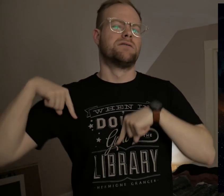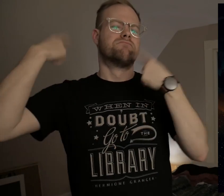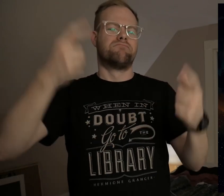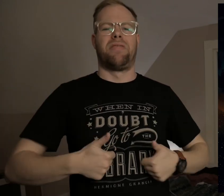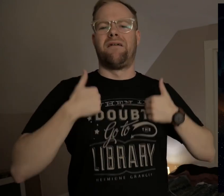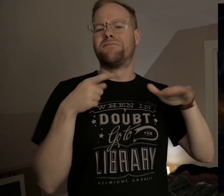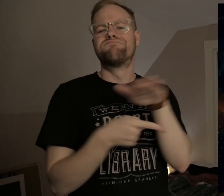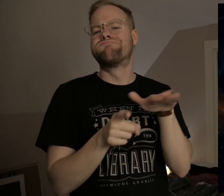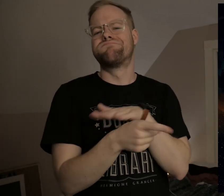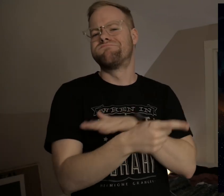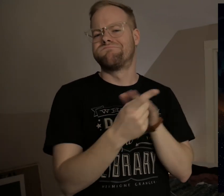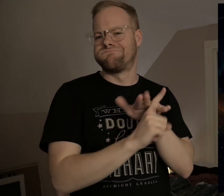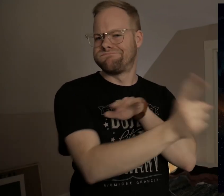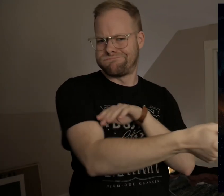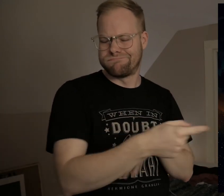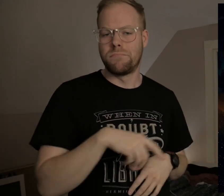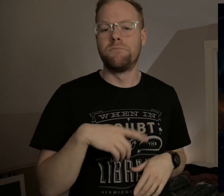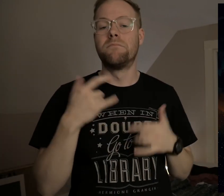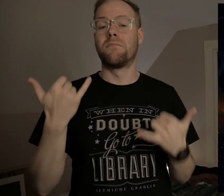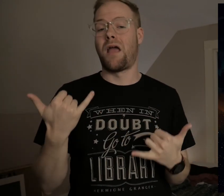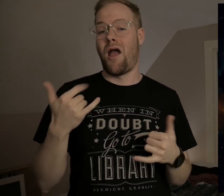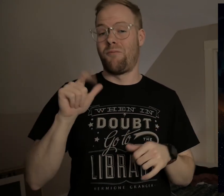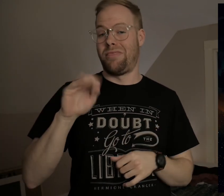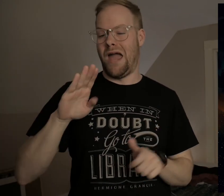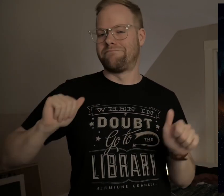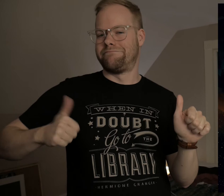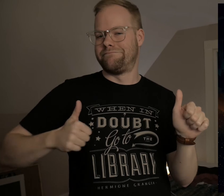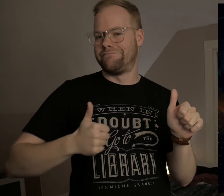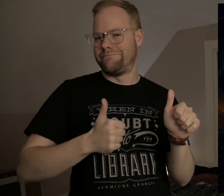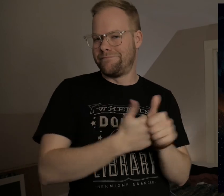Mars has always been on the run, but now the lab is catching up to her.